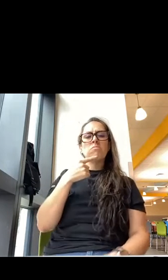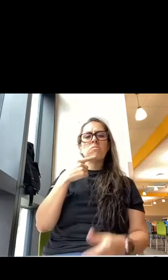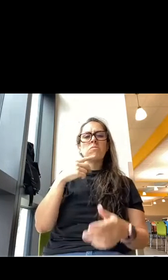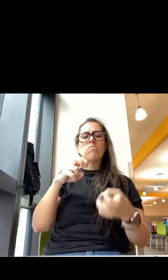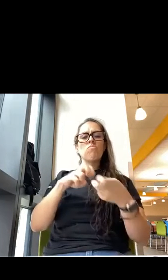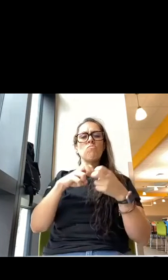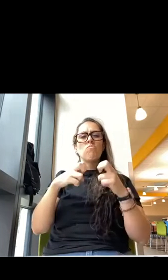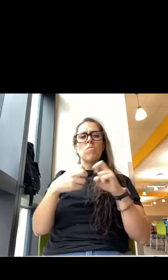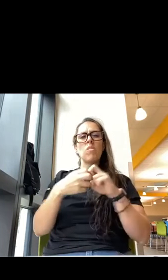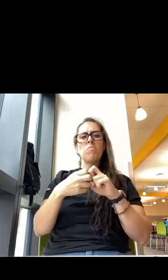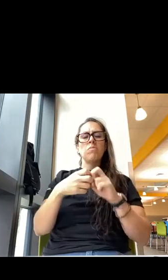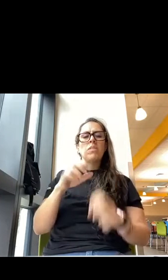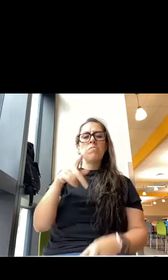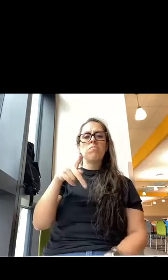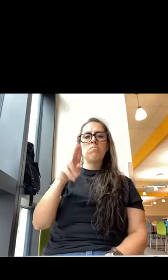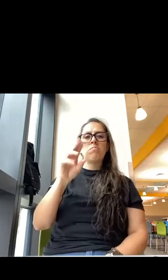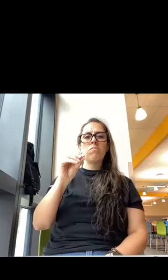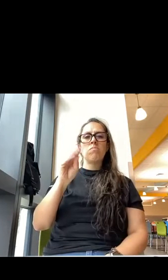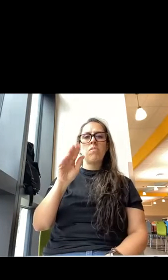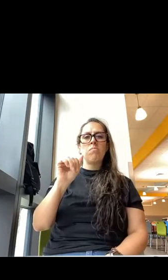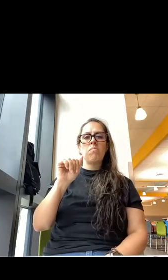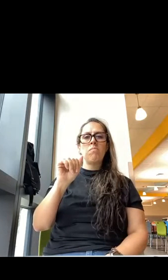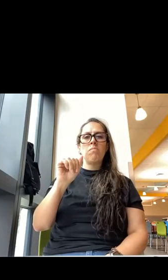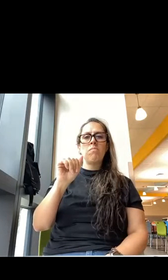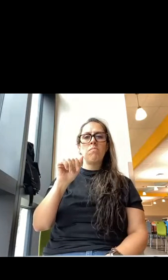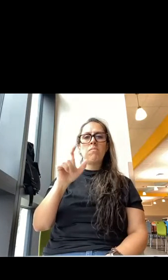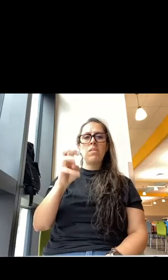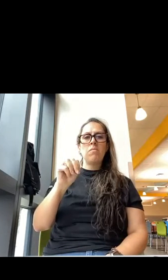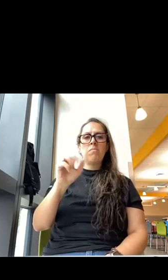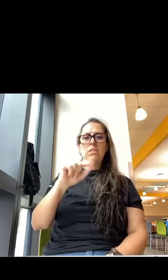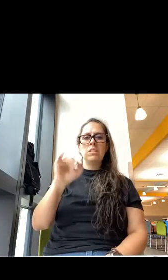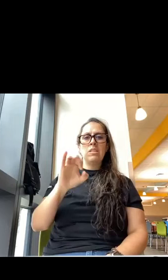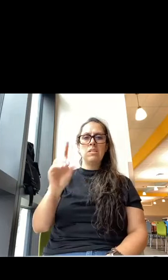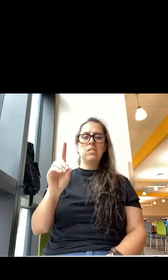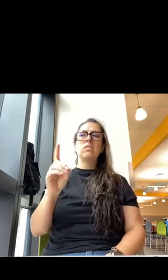Well, like the idea, like you know, how like if you if you take a uh--